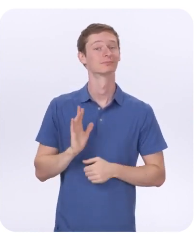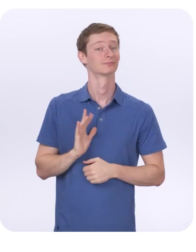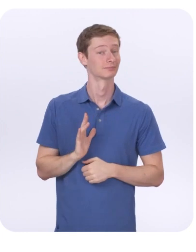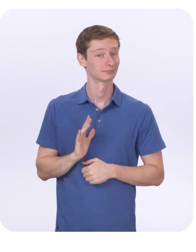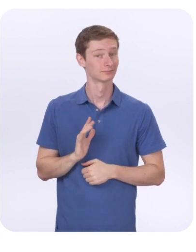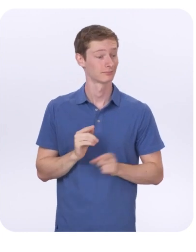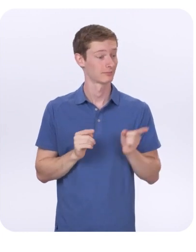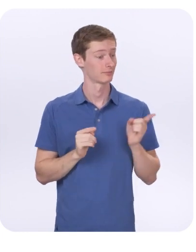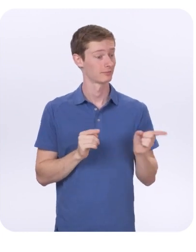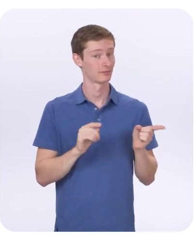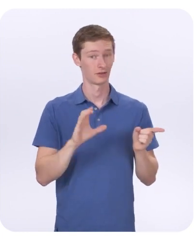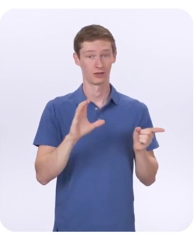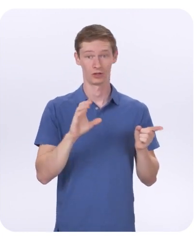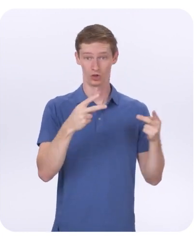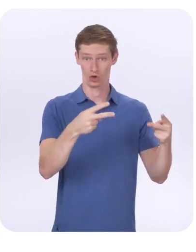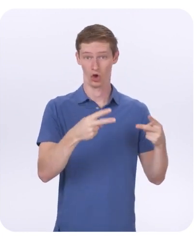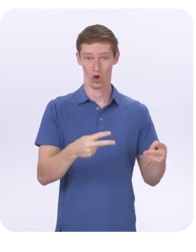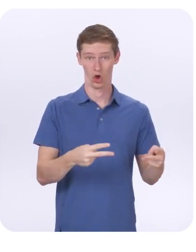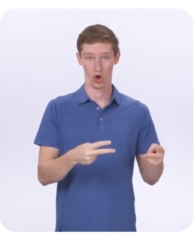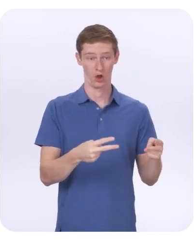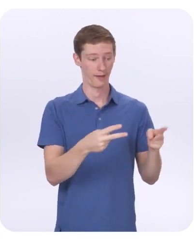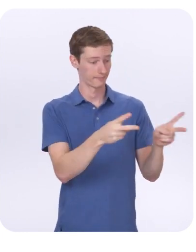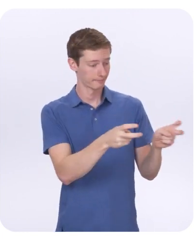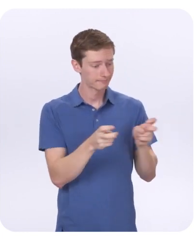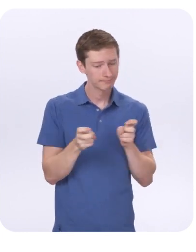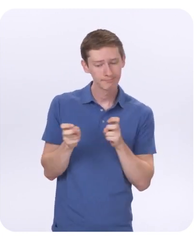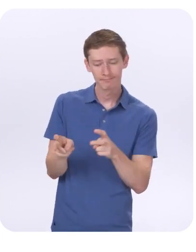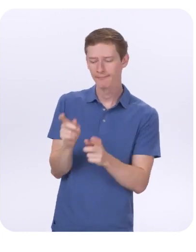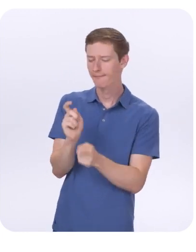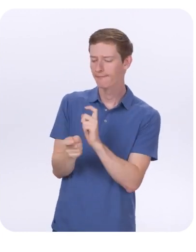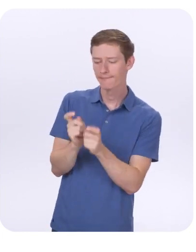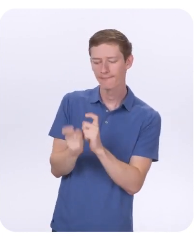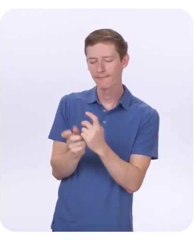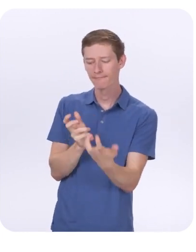You can even ask Code Llama to modify it for you in chat bot.